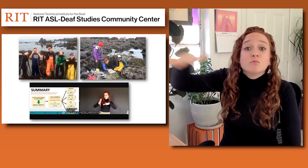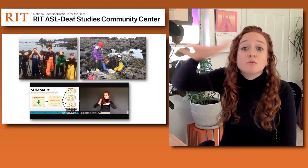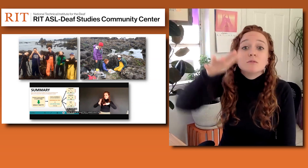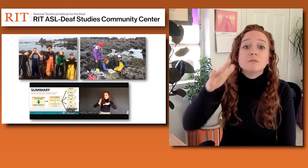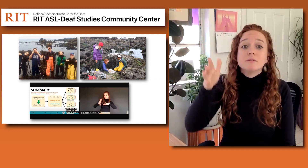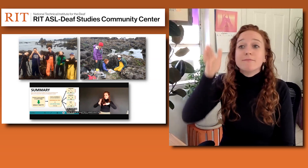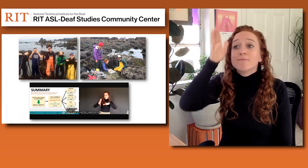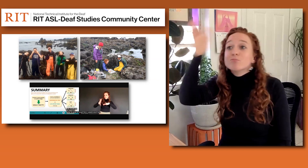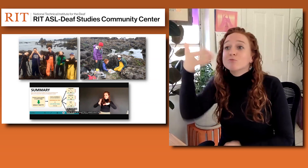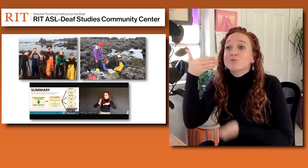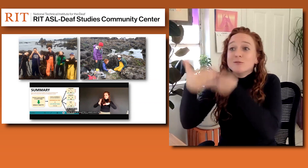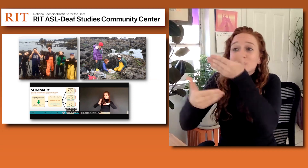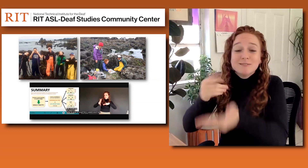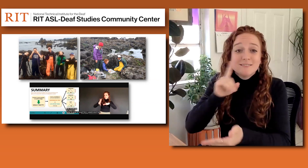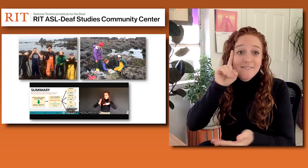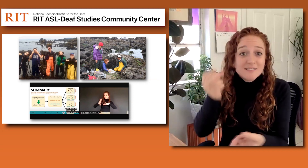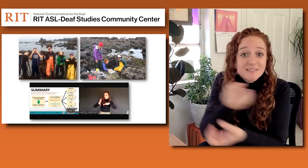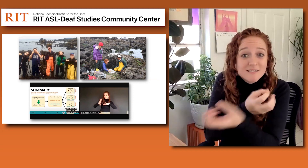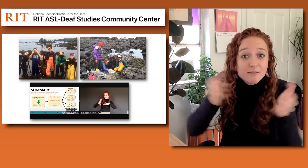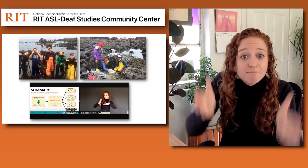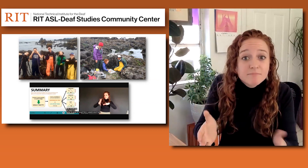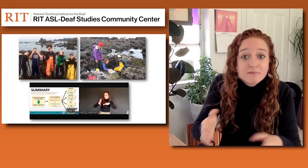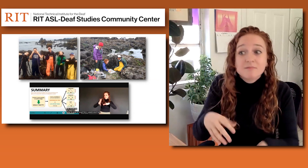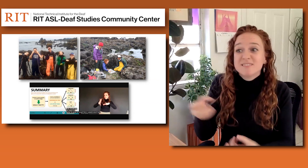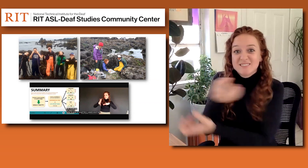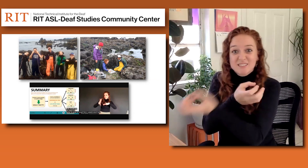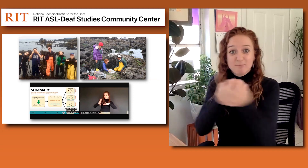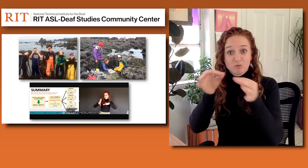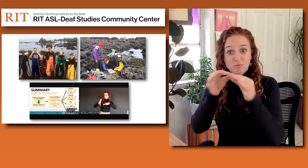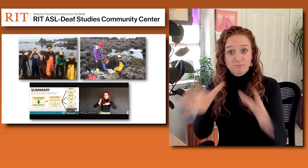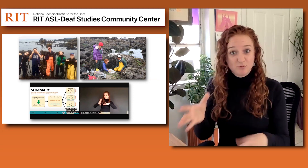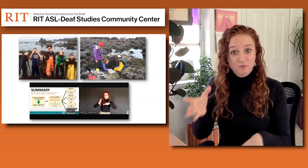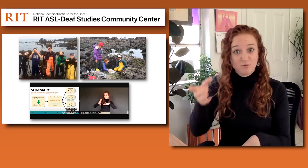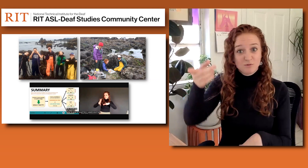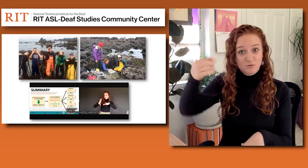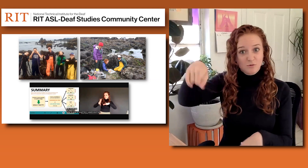And as...when we do that, we all improve.